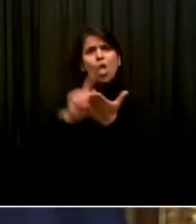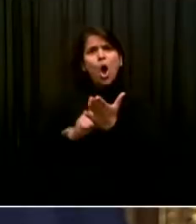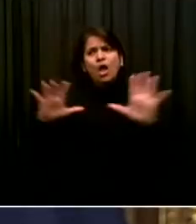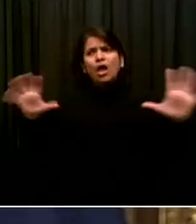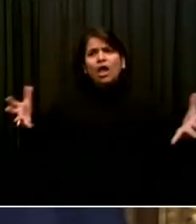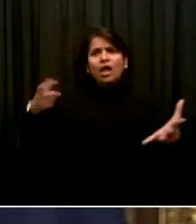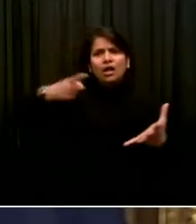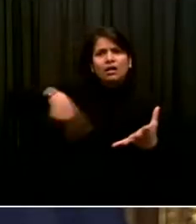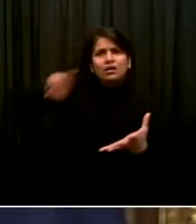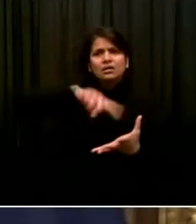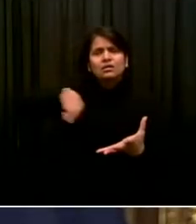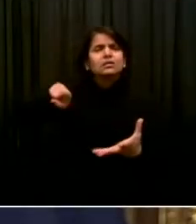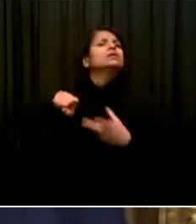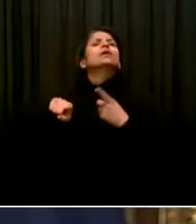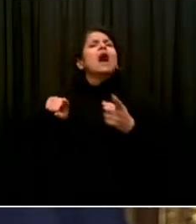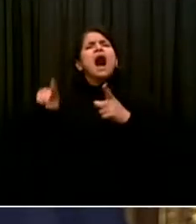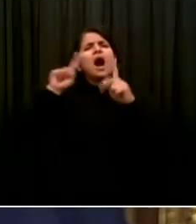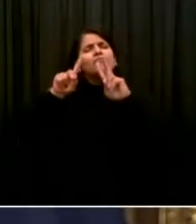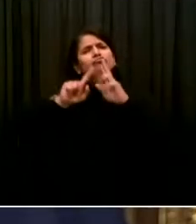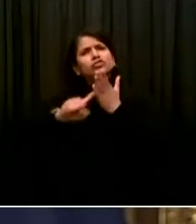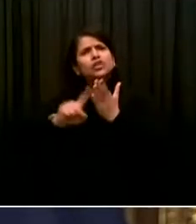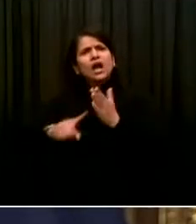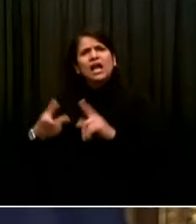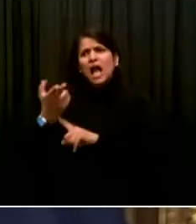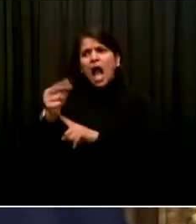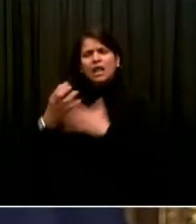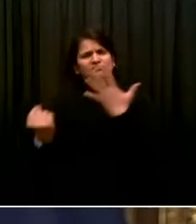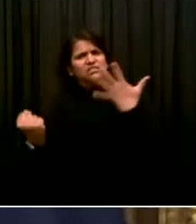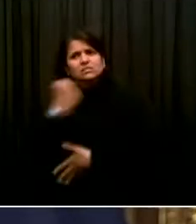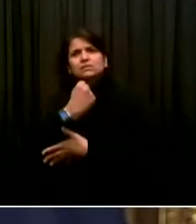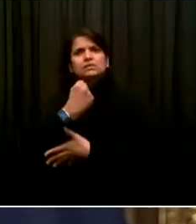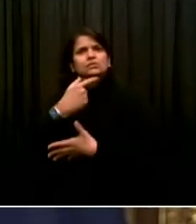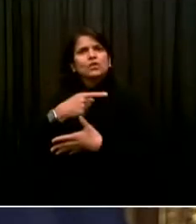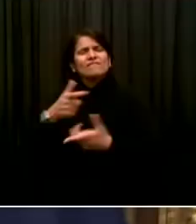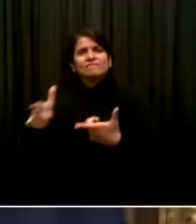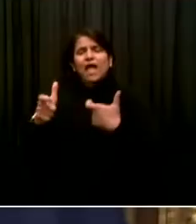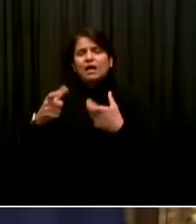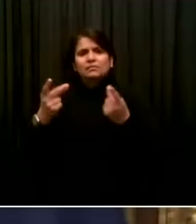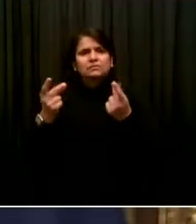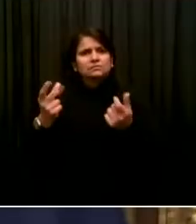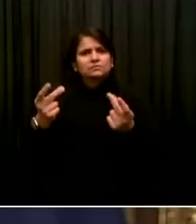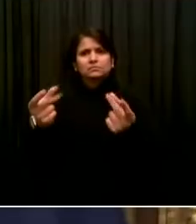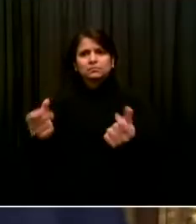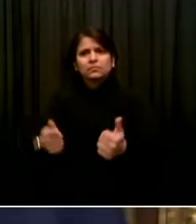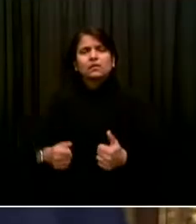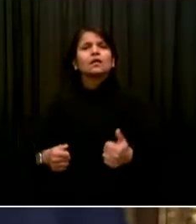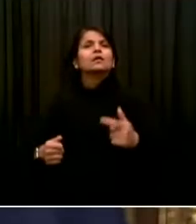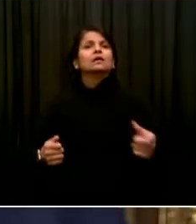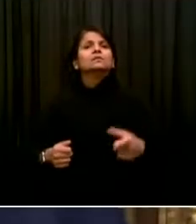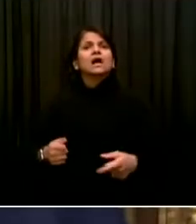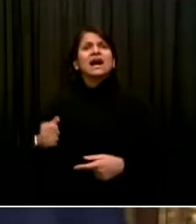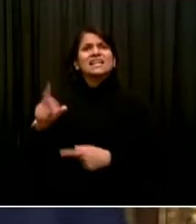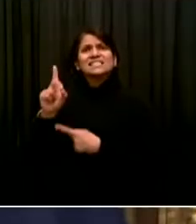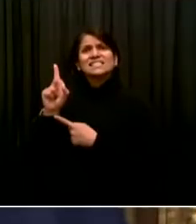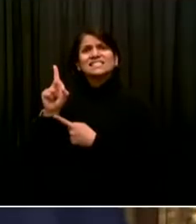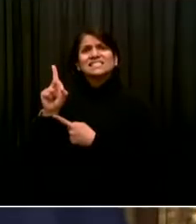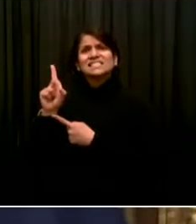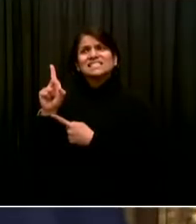FOLLOWING ACTIONS. FIRST, WE ASK THAT THEY TRIAGE GUN CHARGES TO PEXEDITE THE PROCESS. IF A DISTRICT